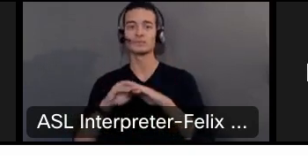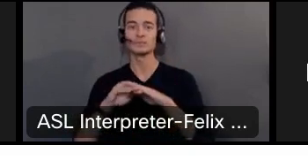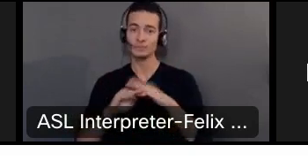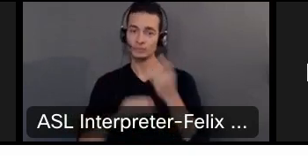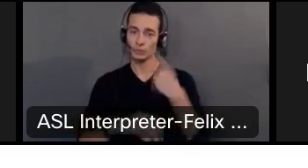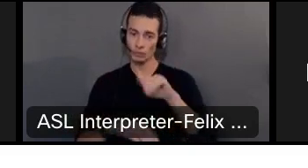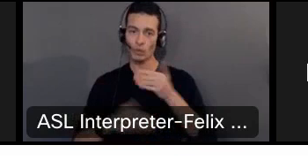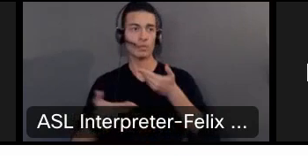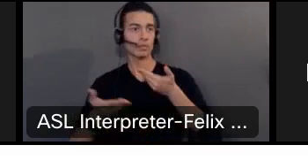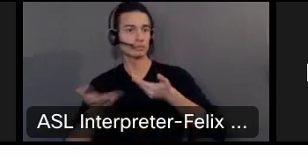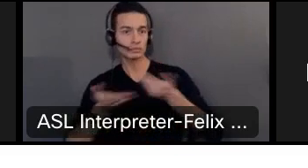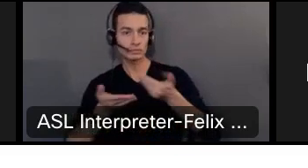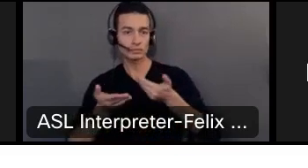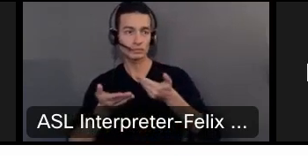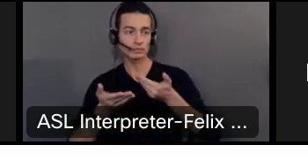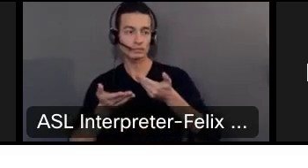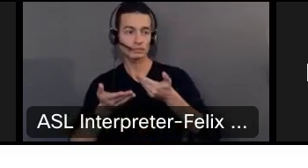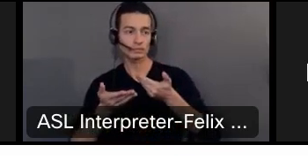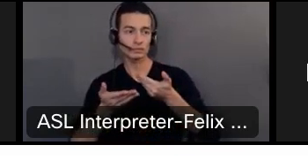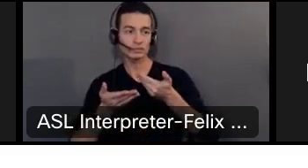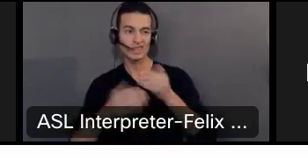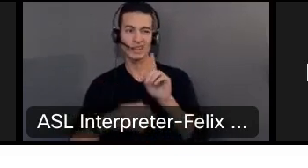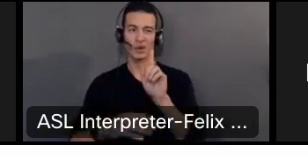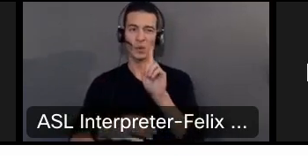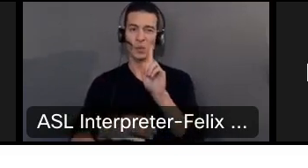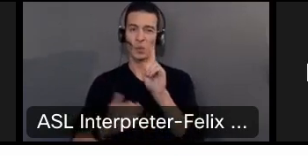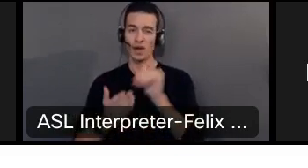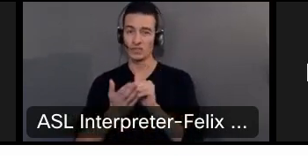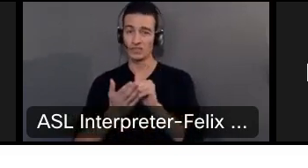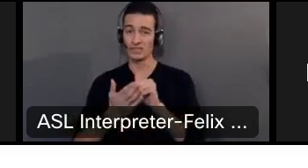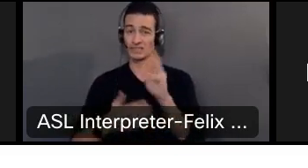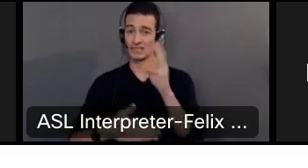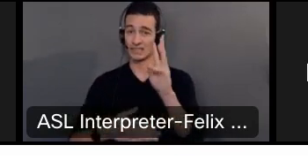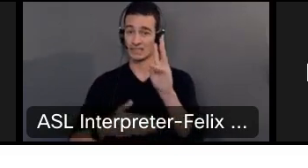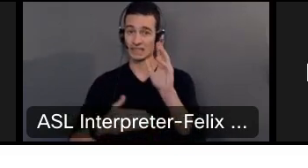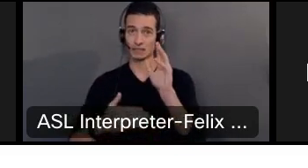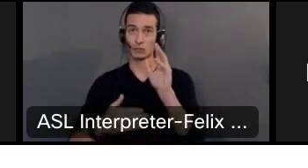A little under a 116,000 Colbert, 19 vaccines to date.